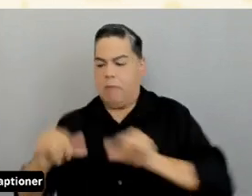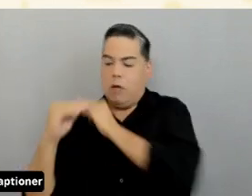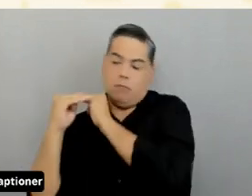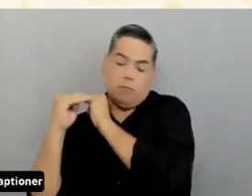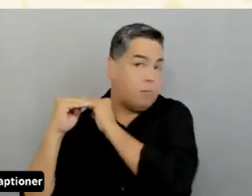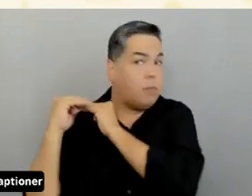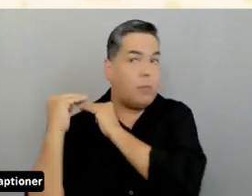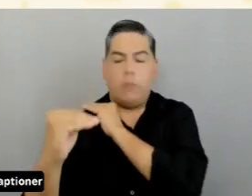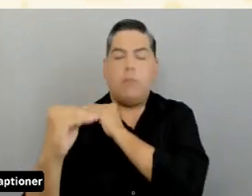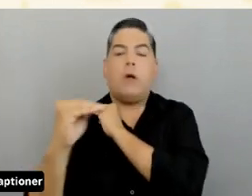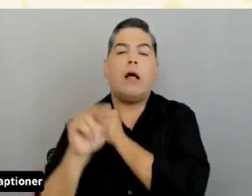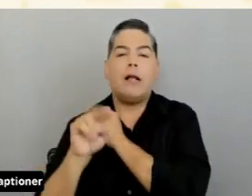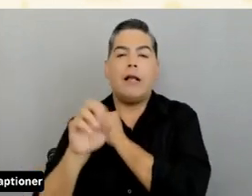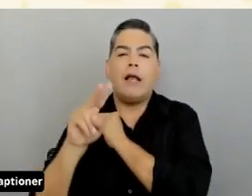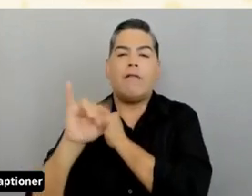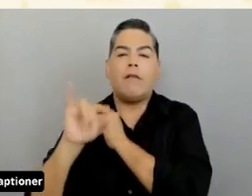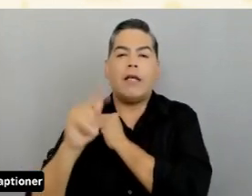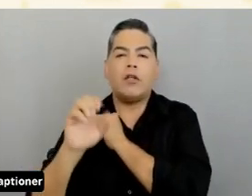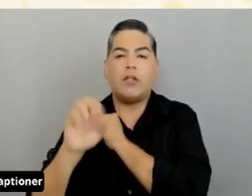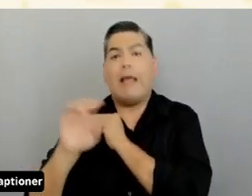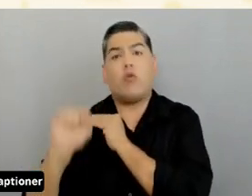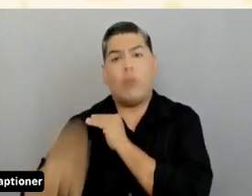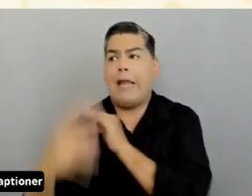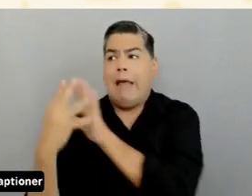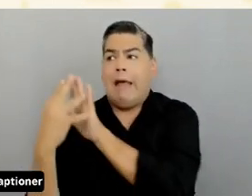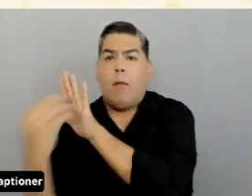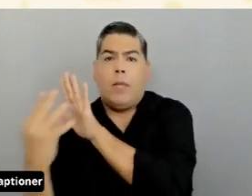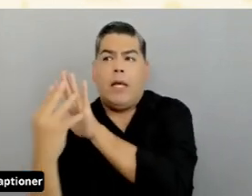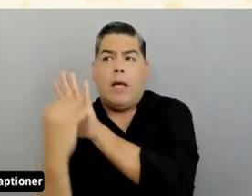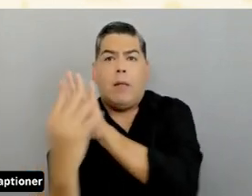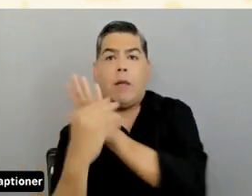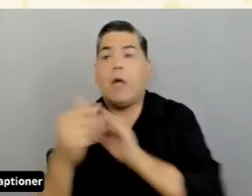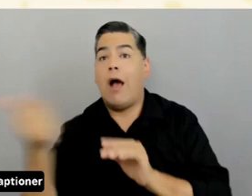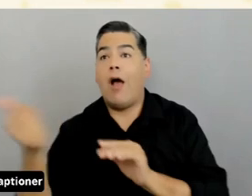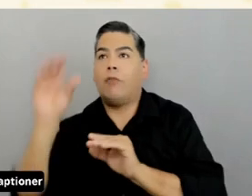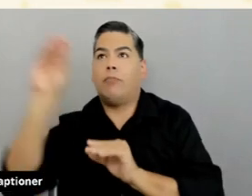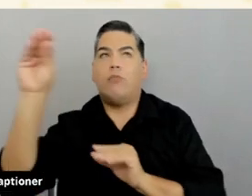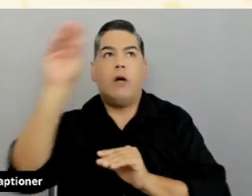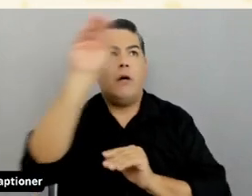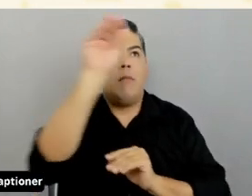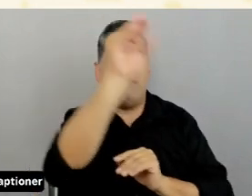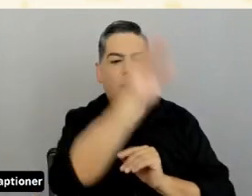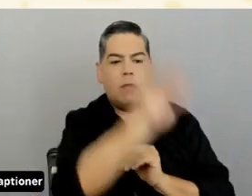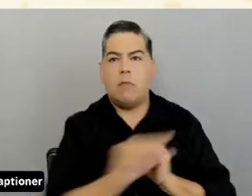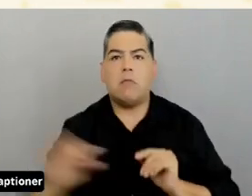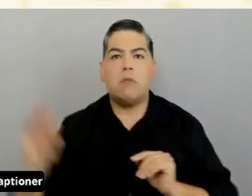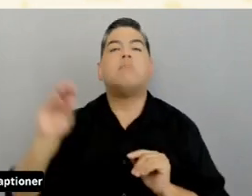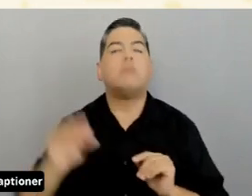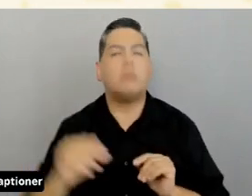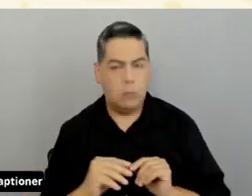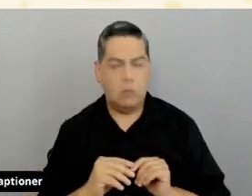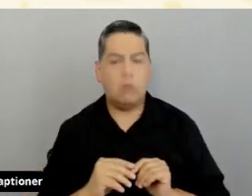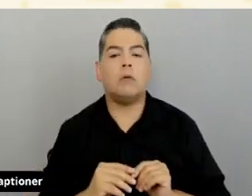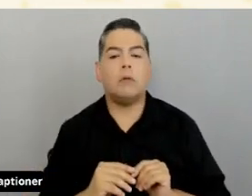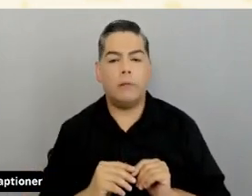that will be replicable to all other sections. Three important points with the complex components